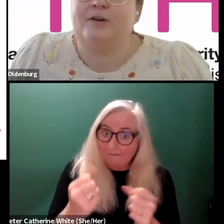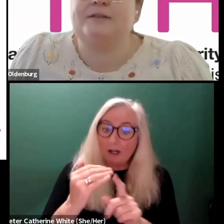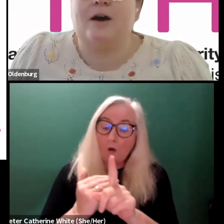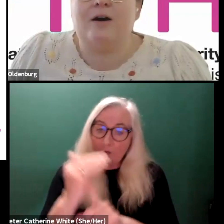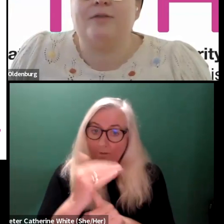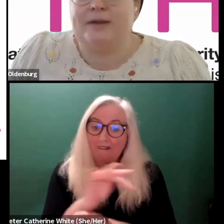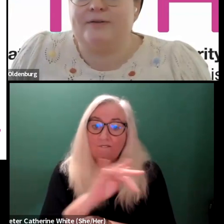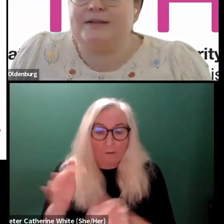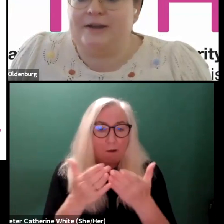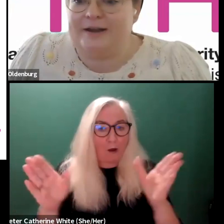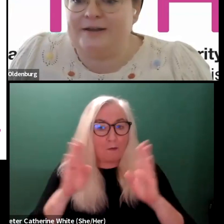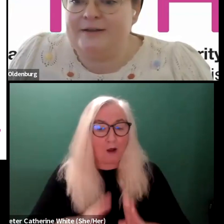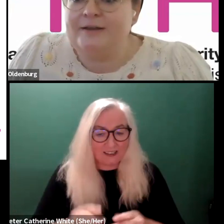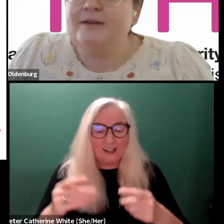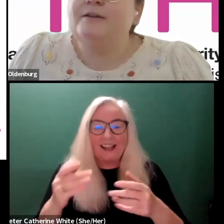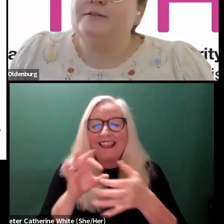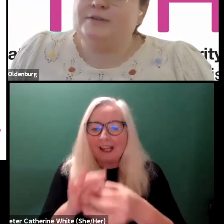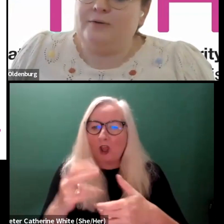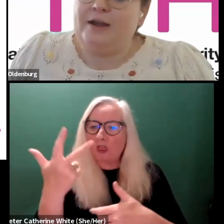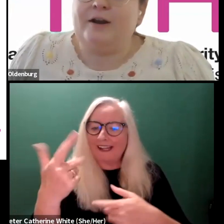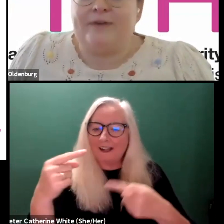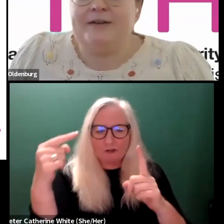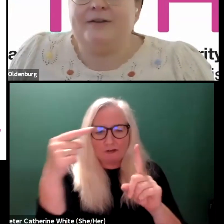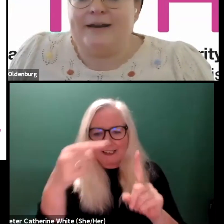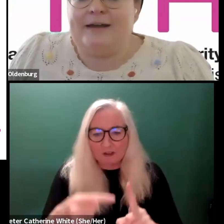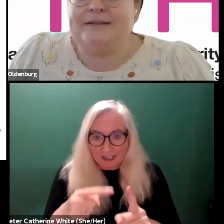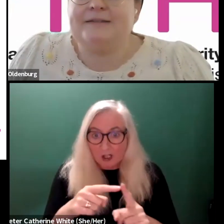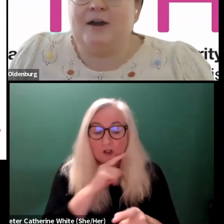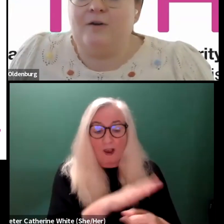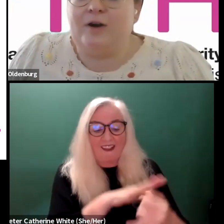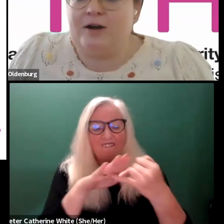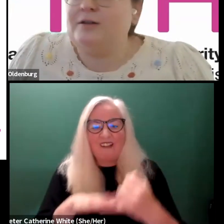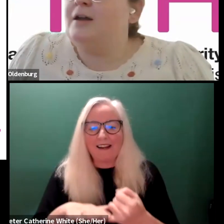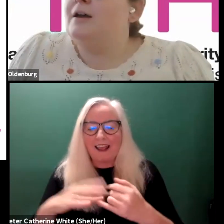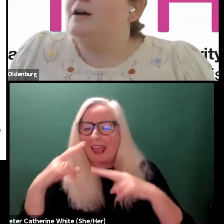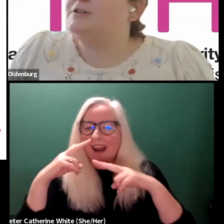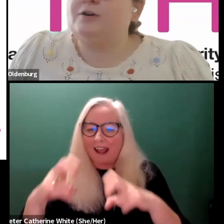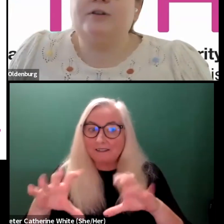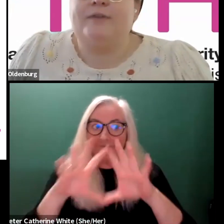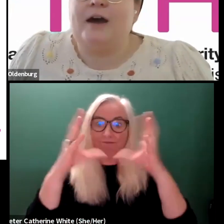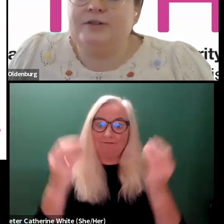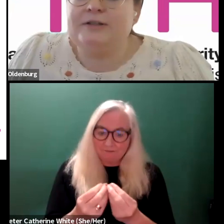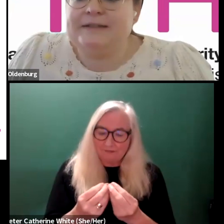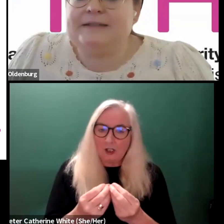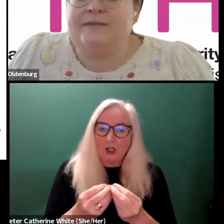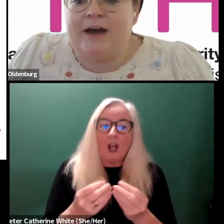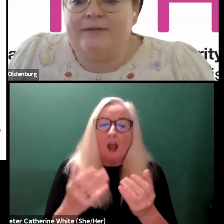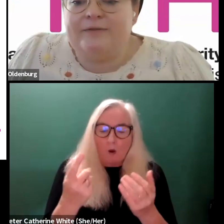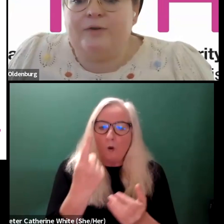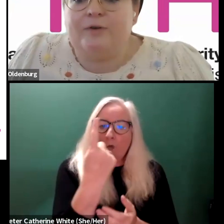So in our final analysis overall. A total of a hundred 65 or 58.7%.